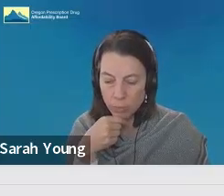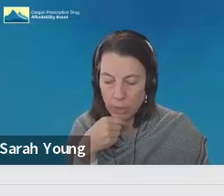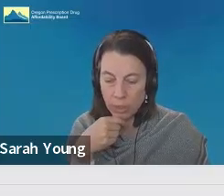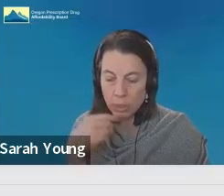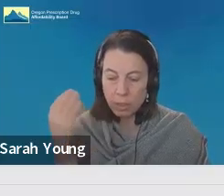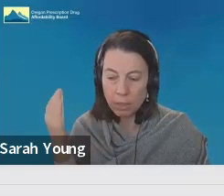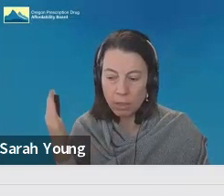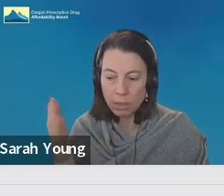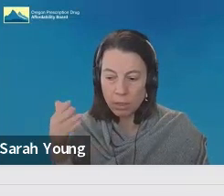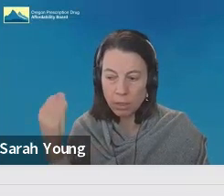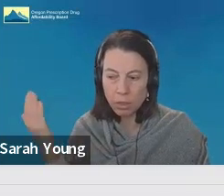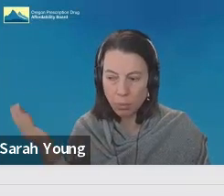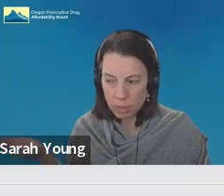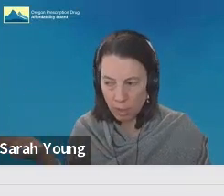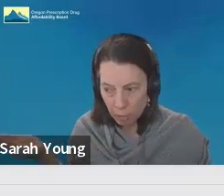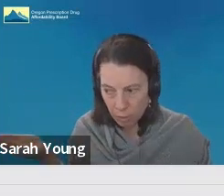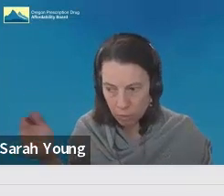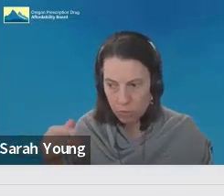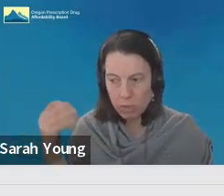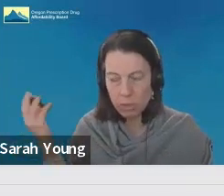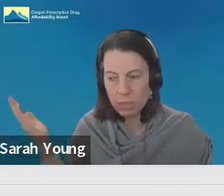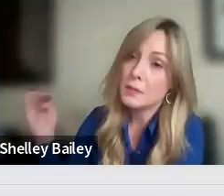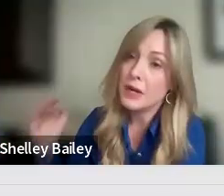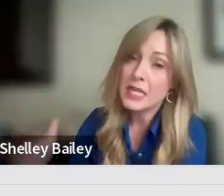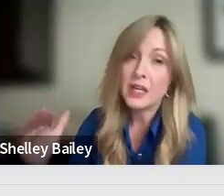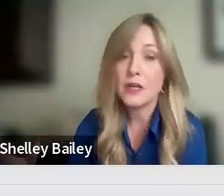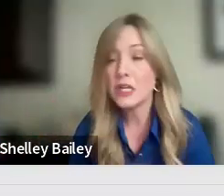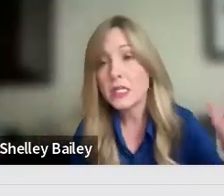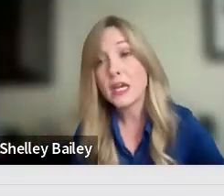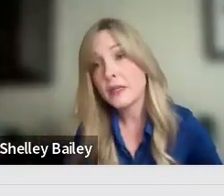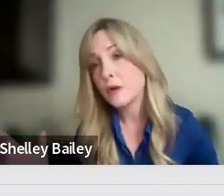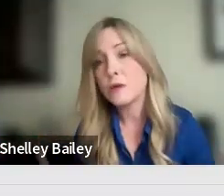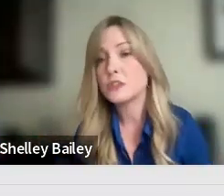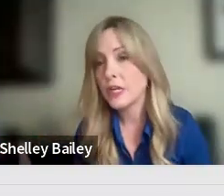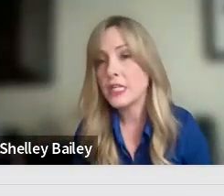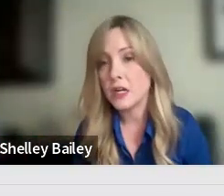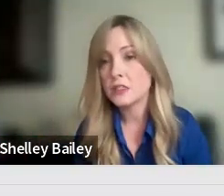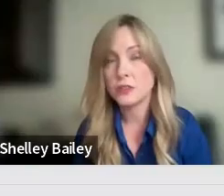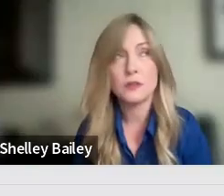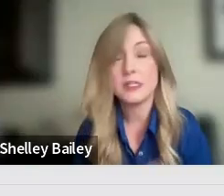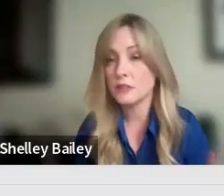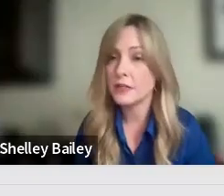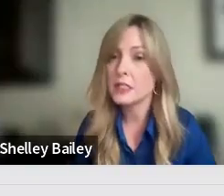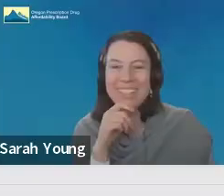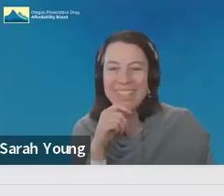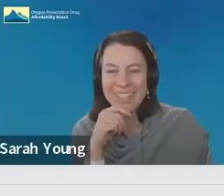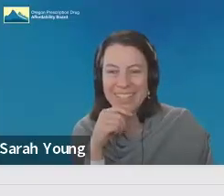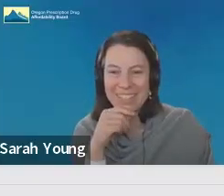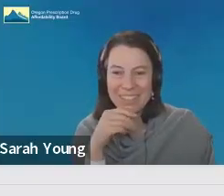do you mean you know which carriers? I would say yeah I was trying not to identify Exactly.